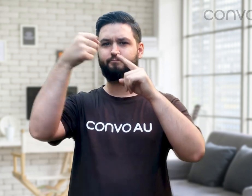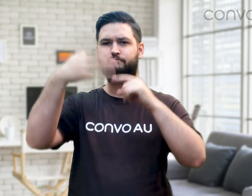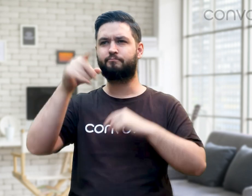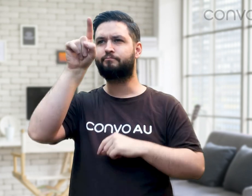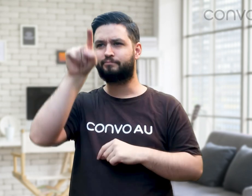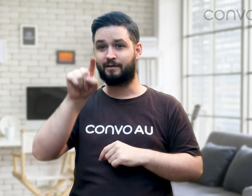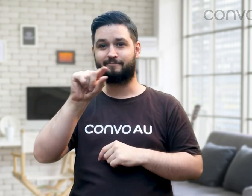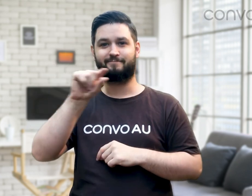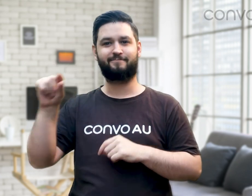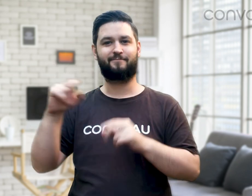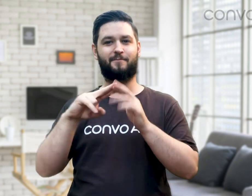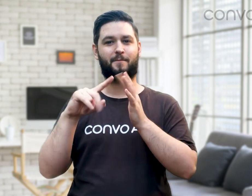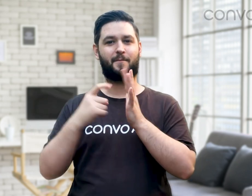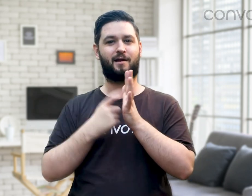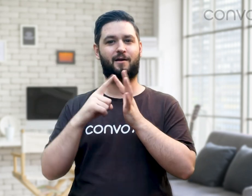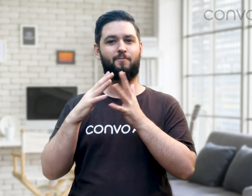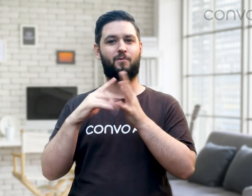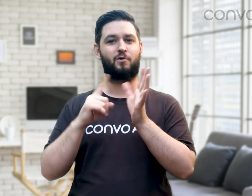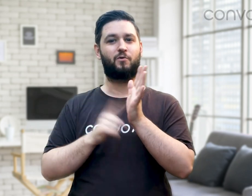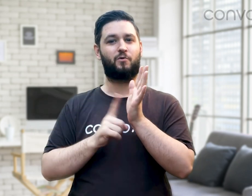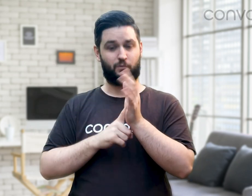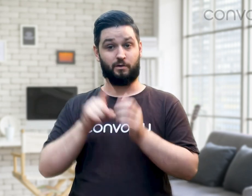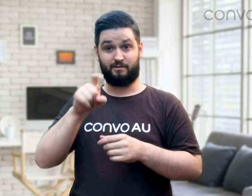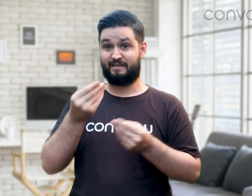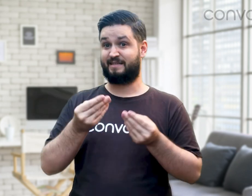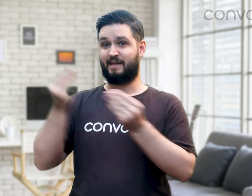There, you can find the “Firewall” information sheet for the relevant staff to read on providing unrestricted access,